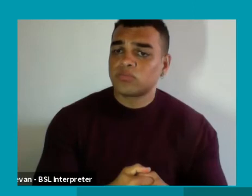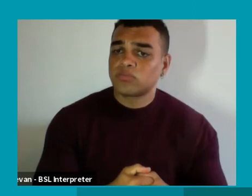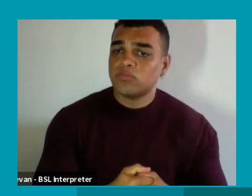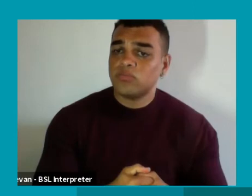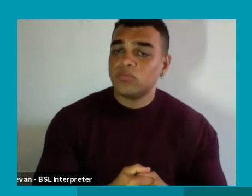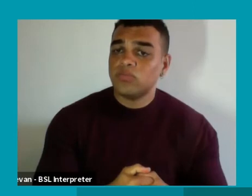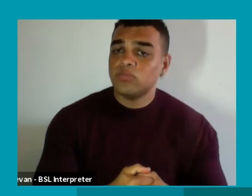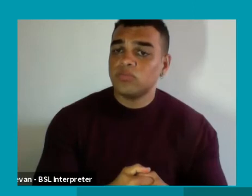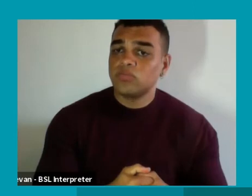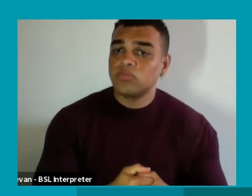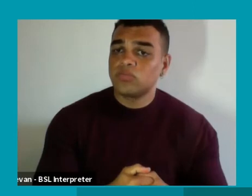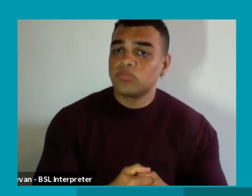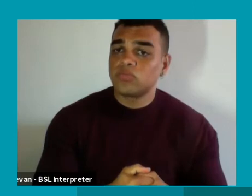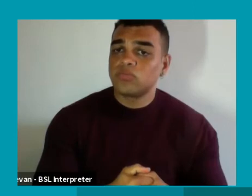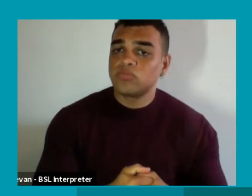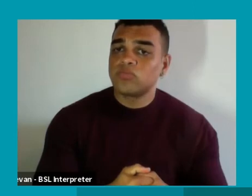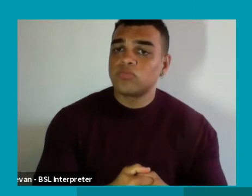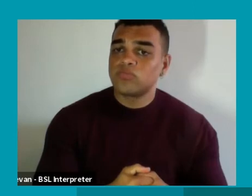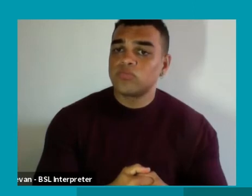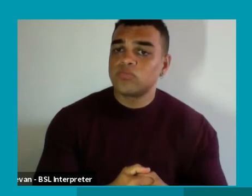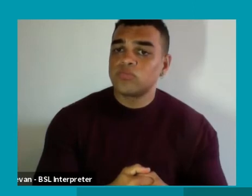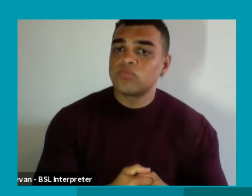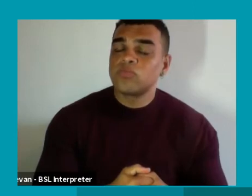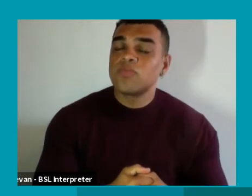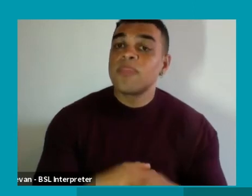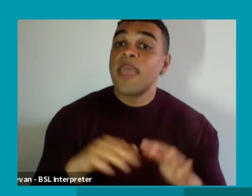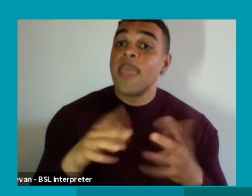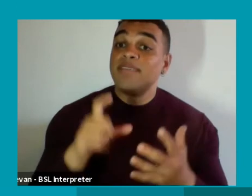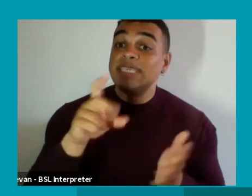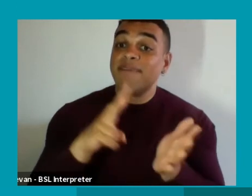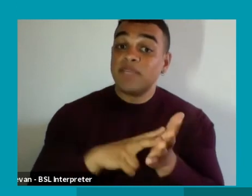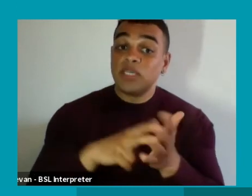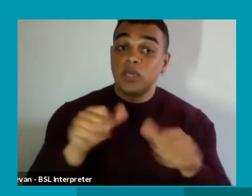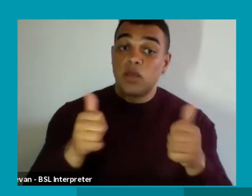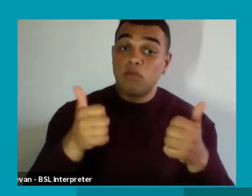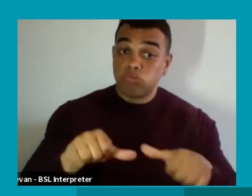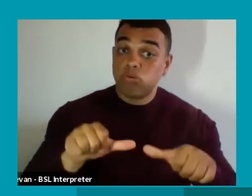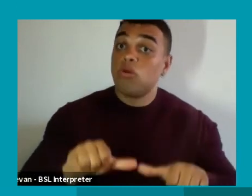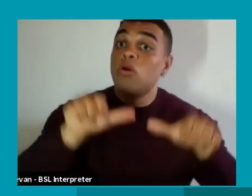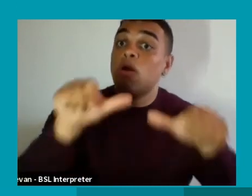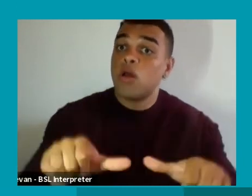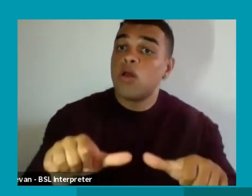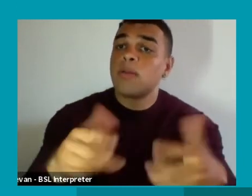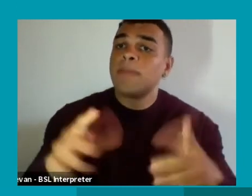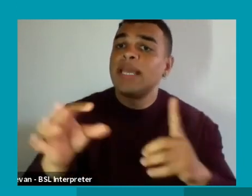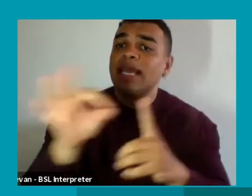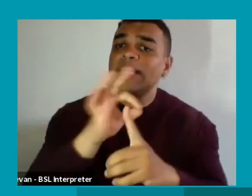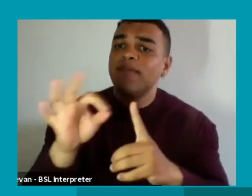you can ask for right throughout your job search journey. So it's really important to understand what are my needs.